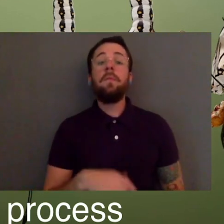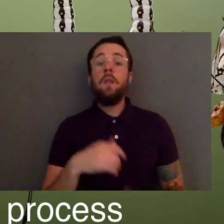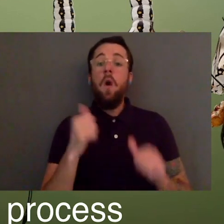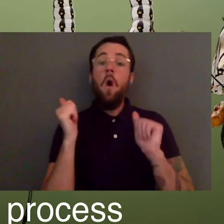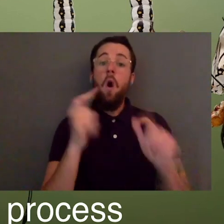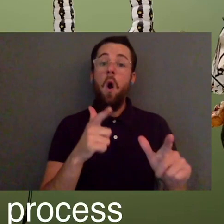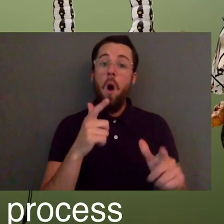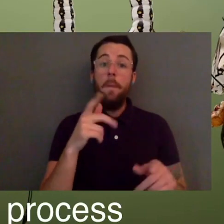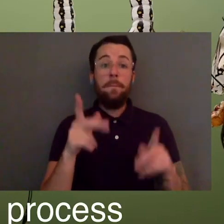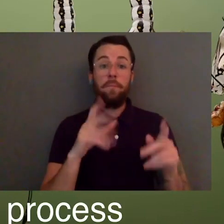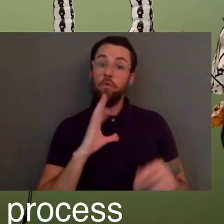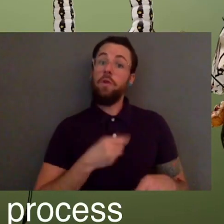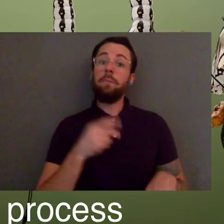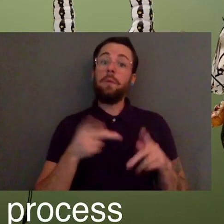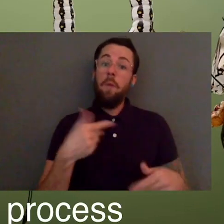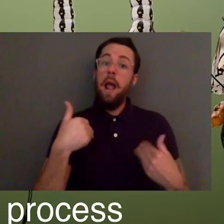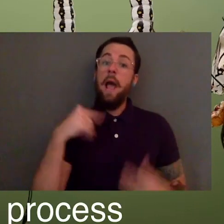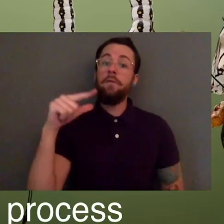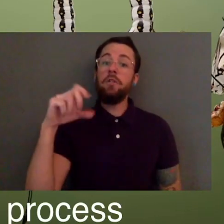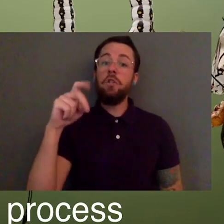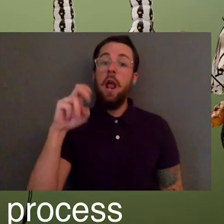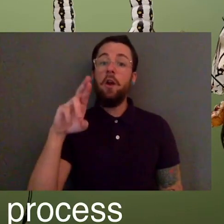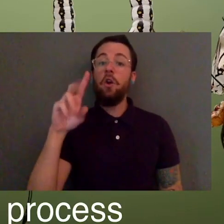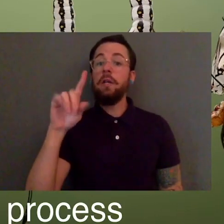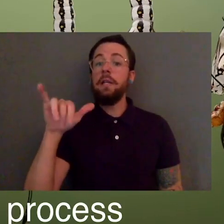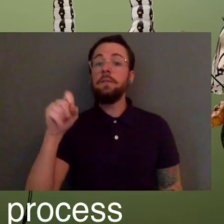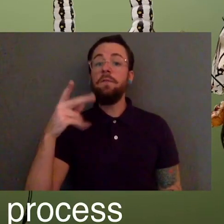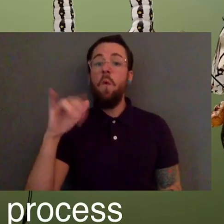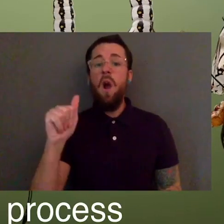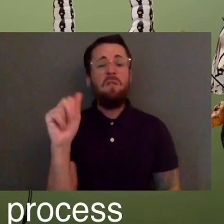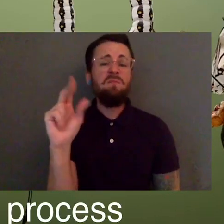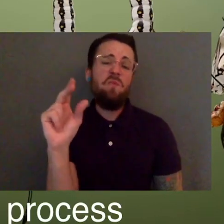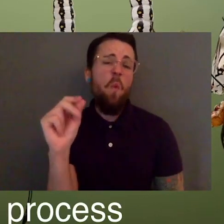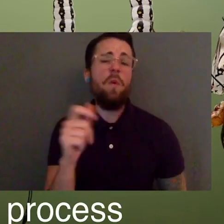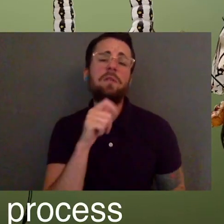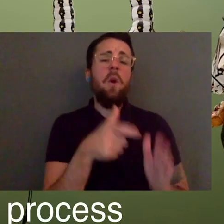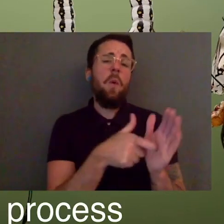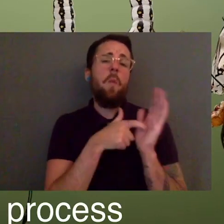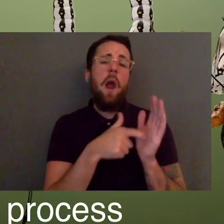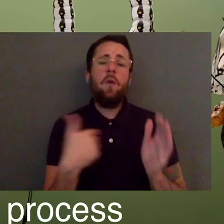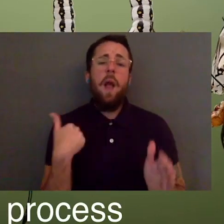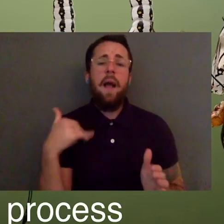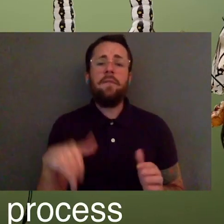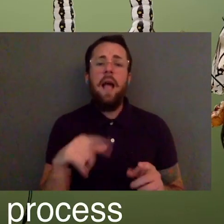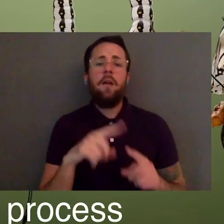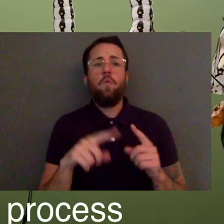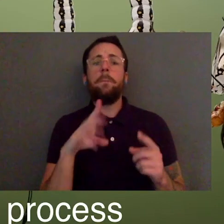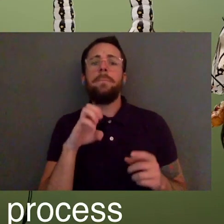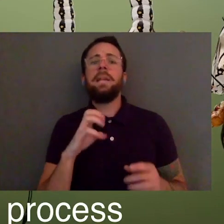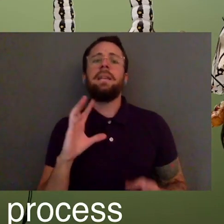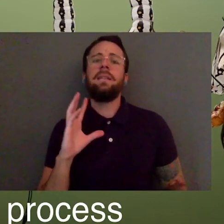that they have gender disfore ya as a diagnosis and not every person who is trans, has gender